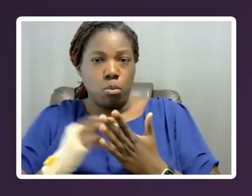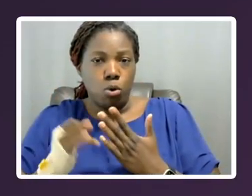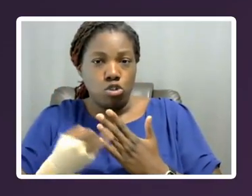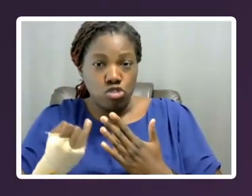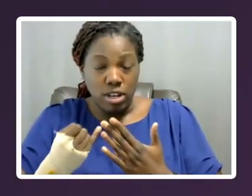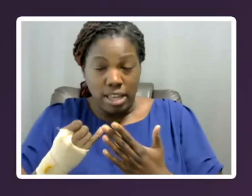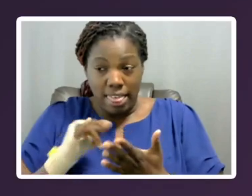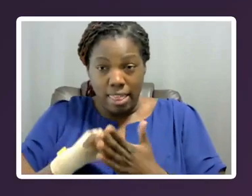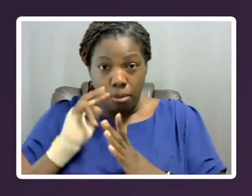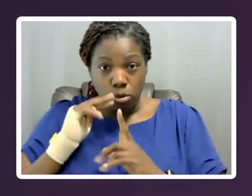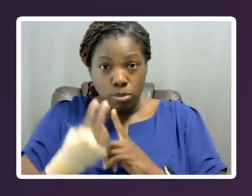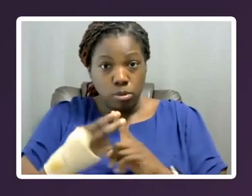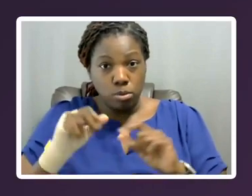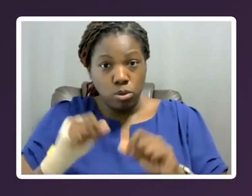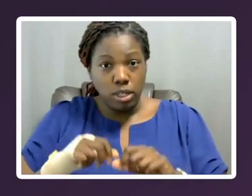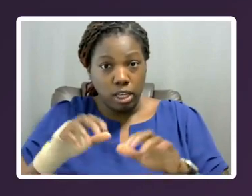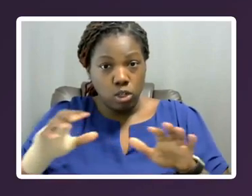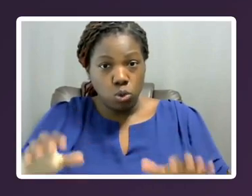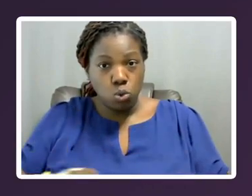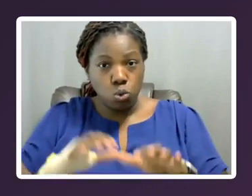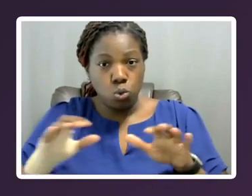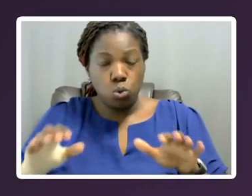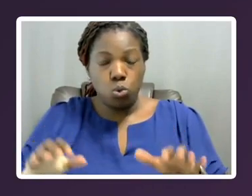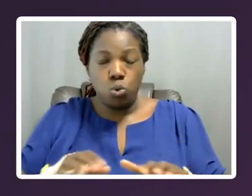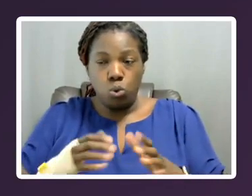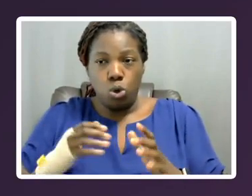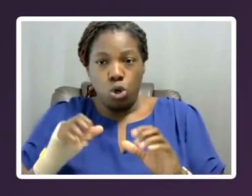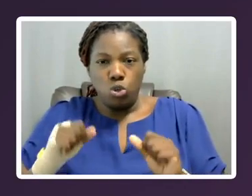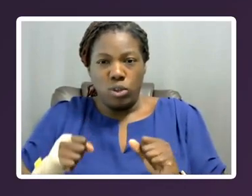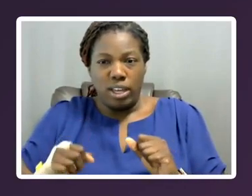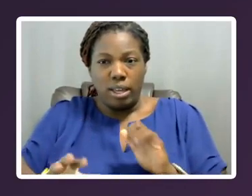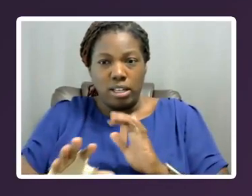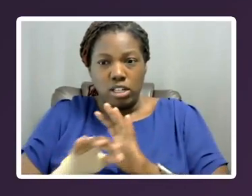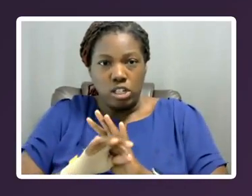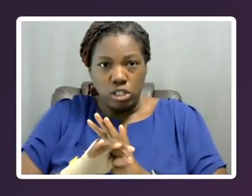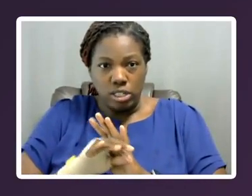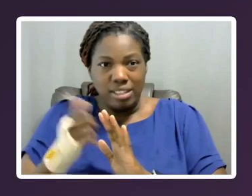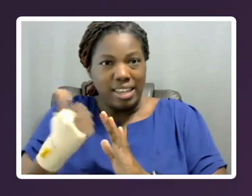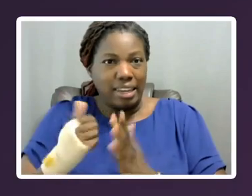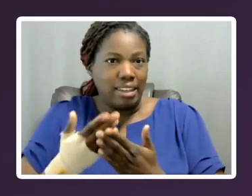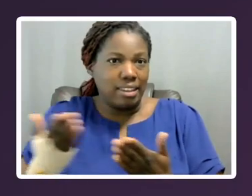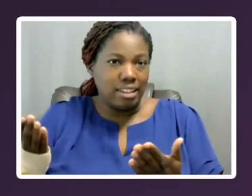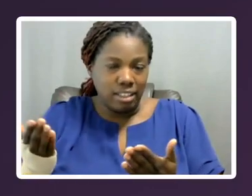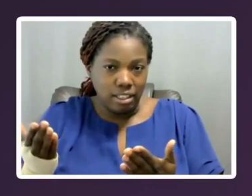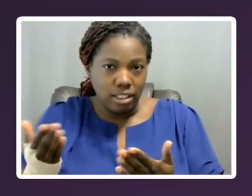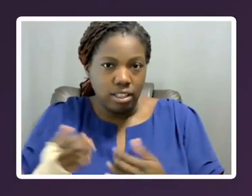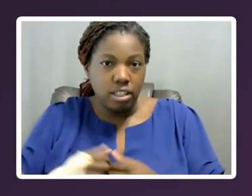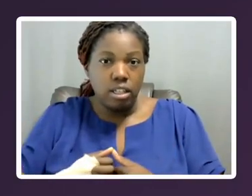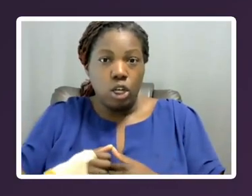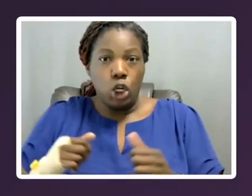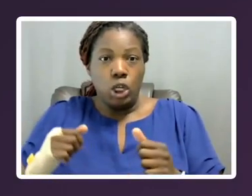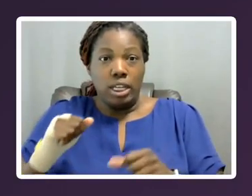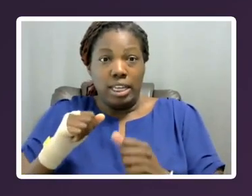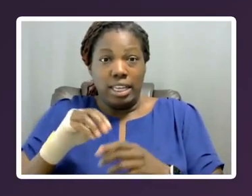even do -- you can kind of choose really anything. So even within that you could do perspectives as